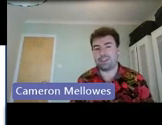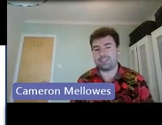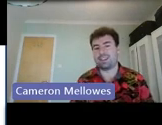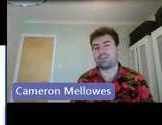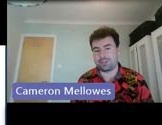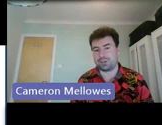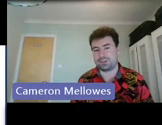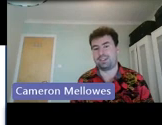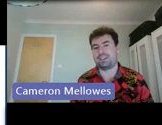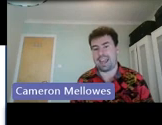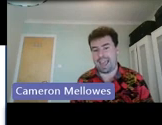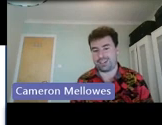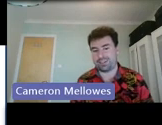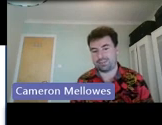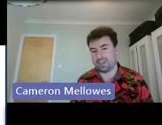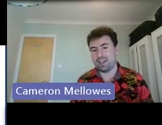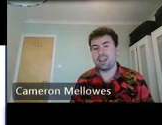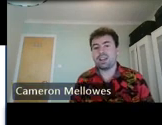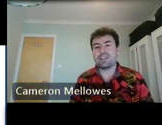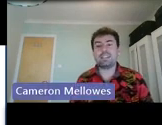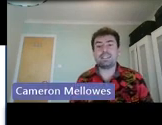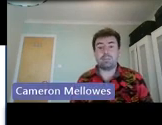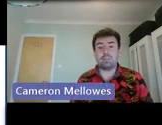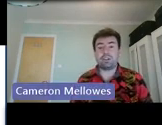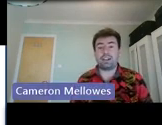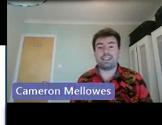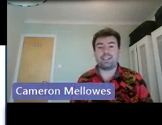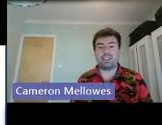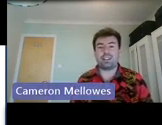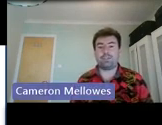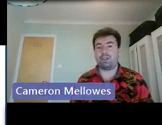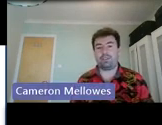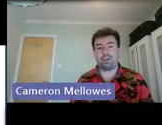they're trusted and resourced to take action. This is an important lesson as